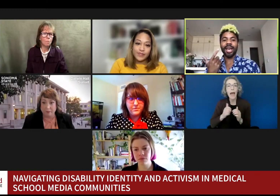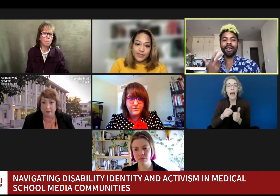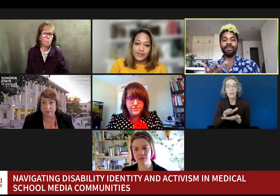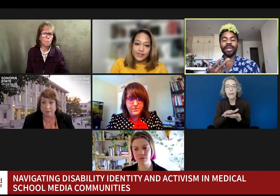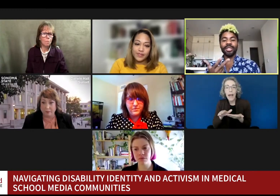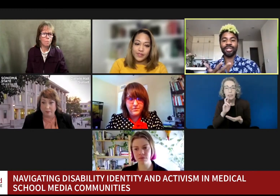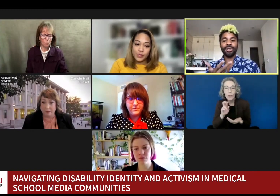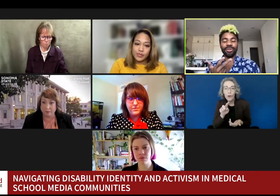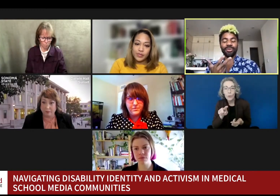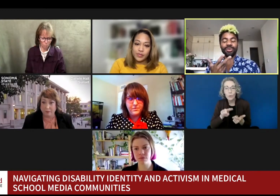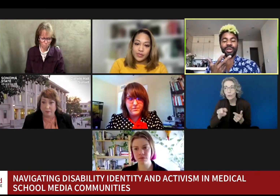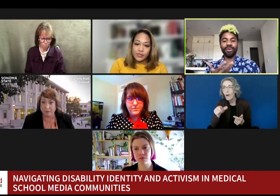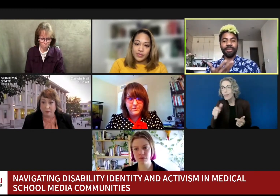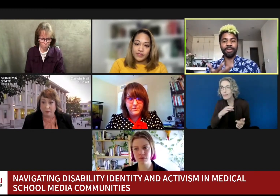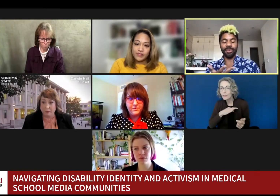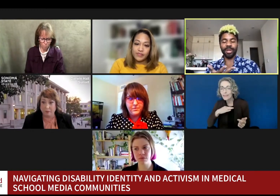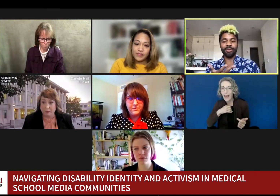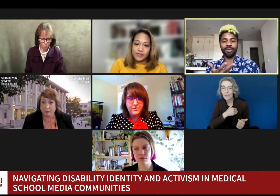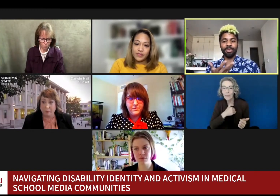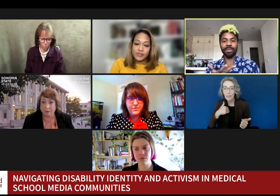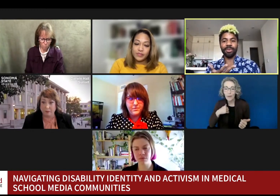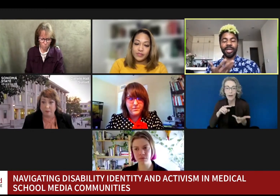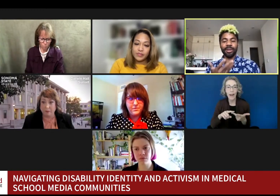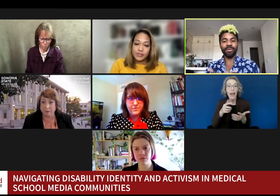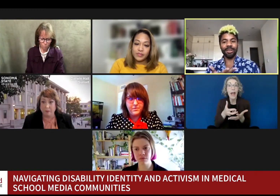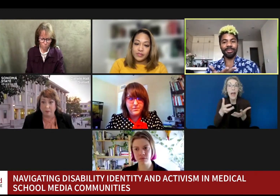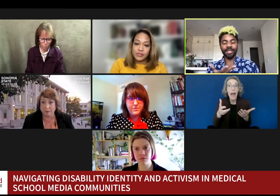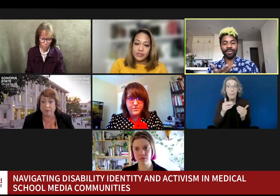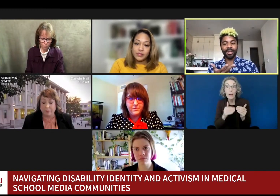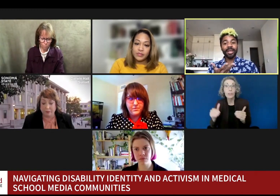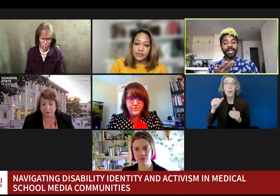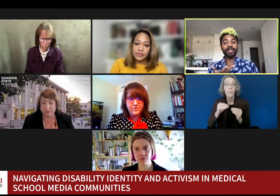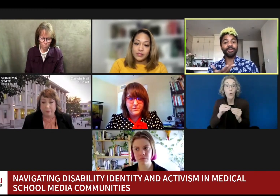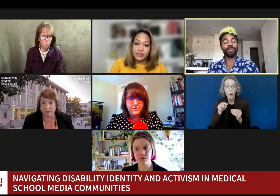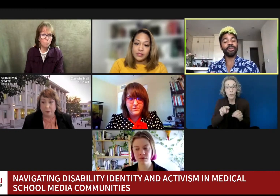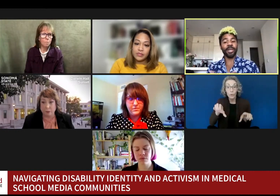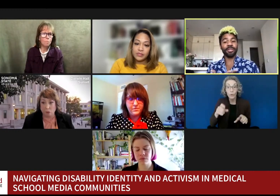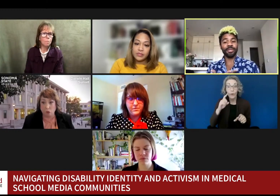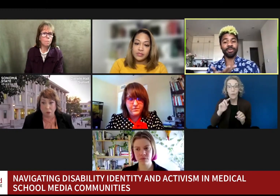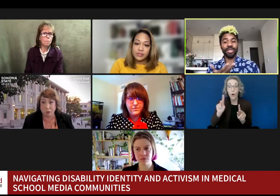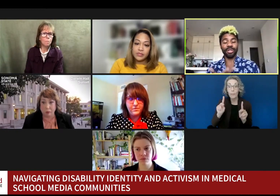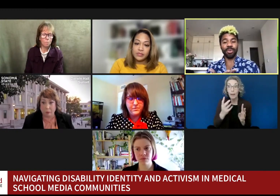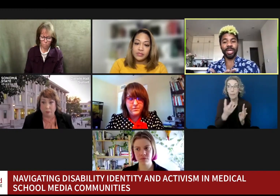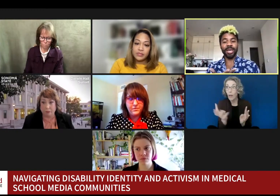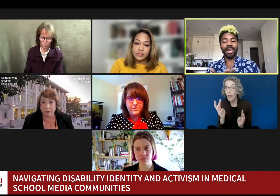How much do you go above and beyond for the people that are around you? That is what professionalism should be.